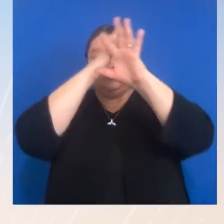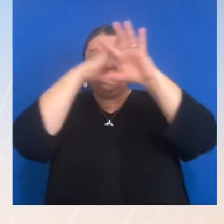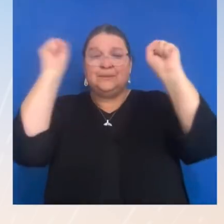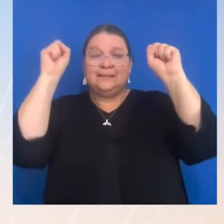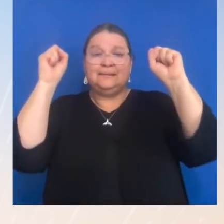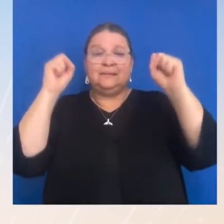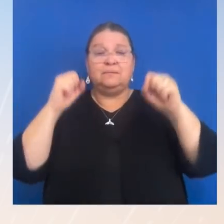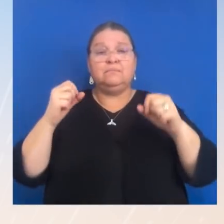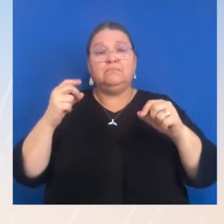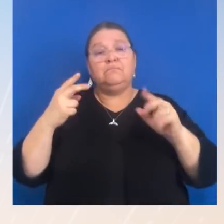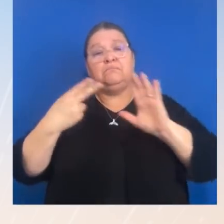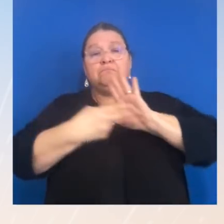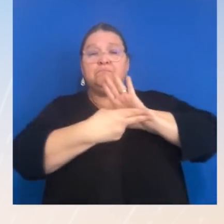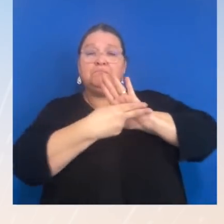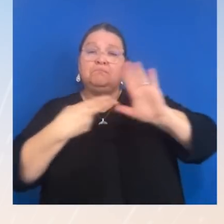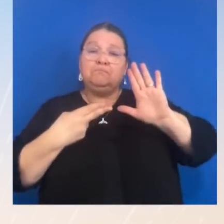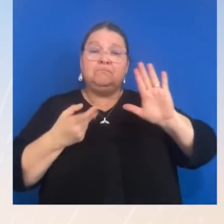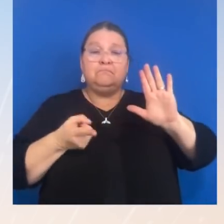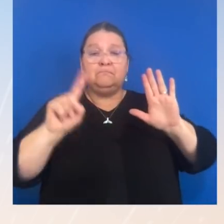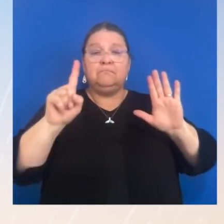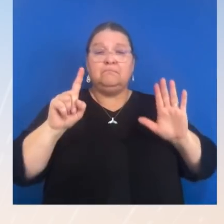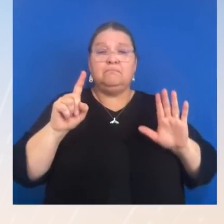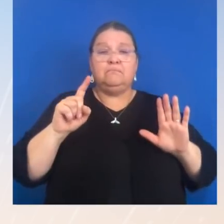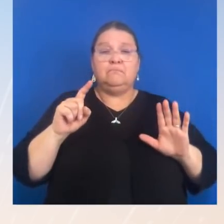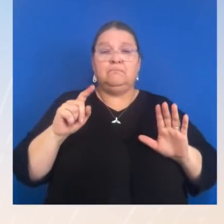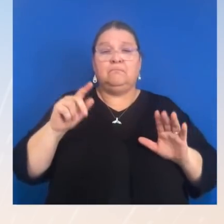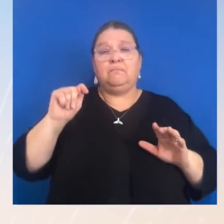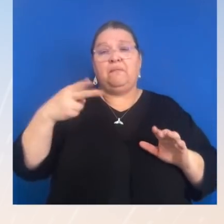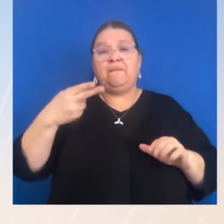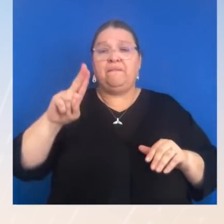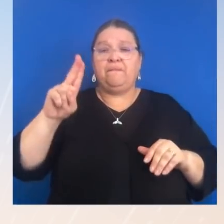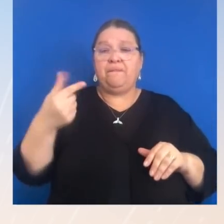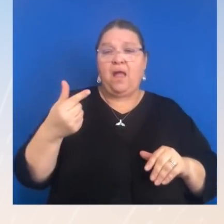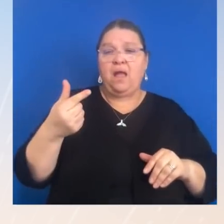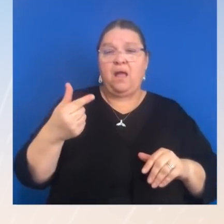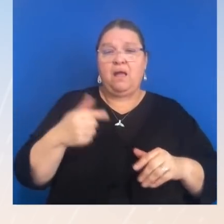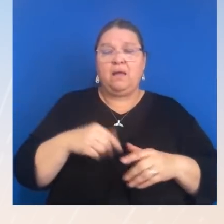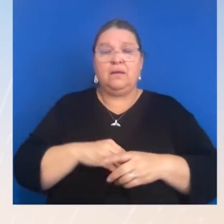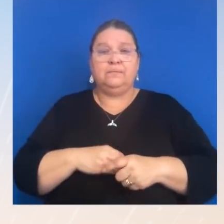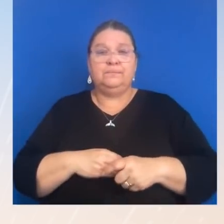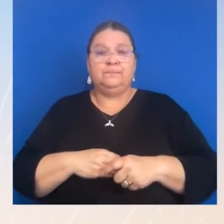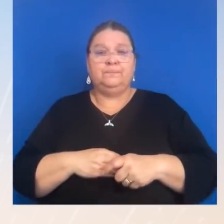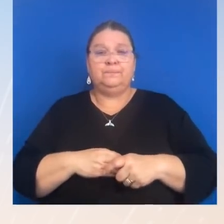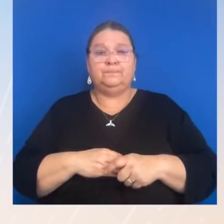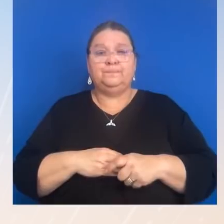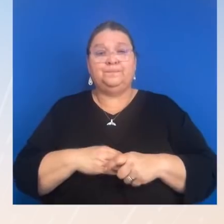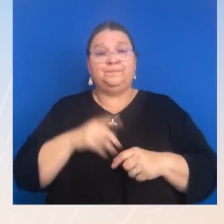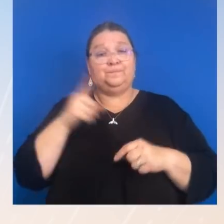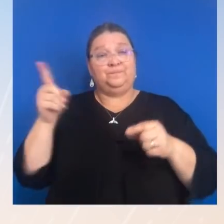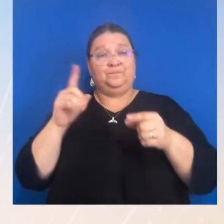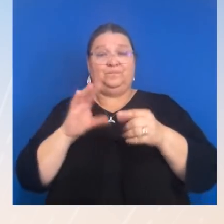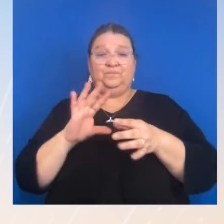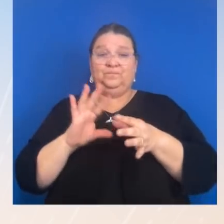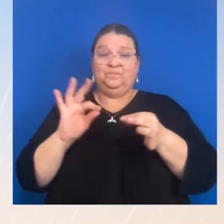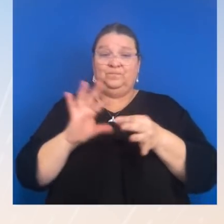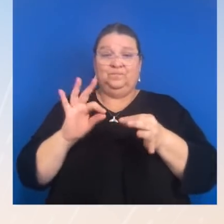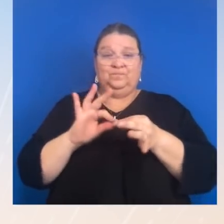is "pushing" misinformation on America. Would the White House like to comment? Ms. Psaki: I would not. Go ahead. The Press: Thanks, Jen.